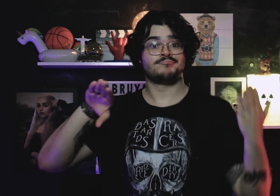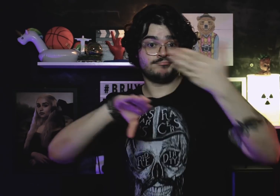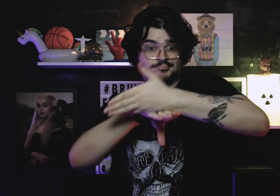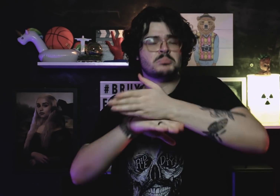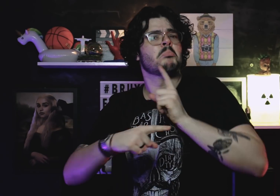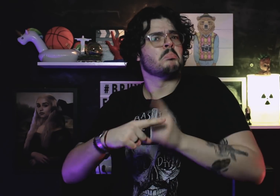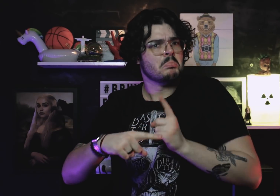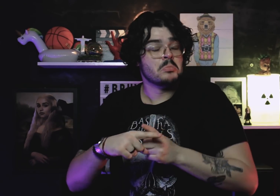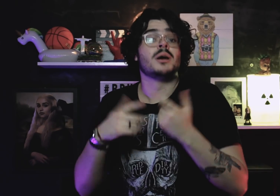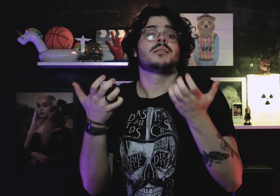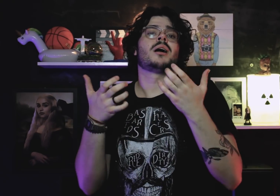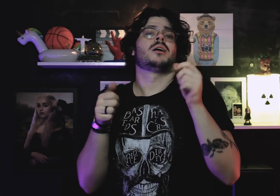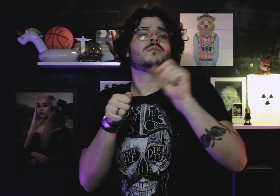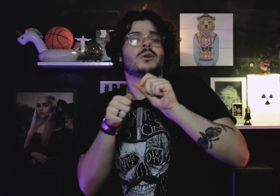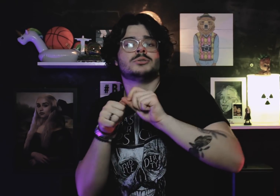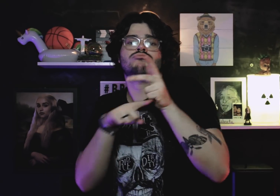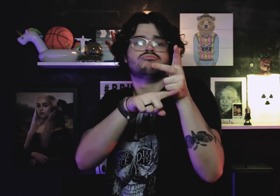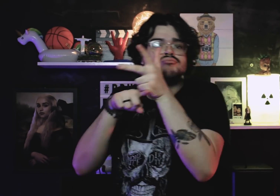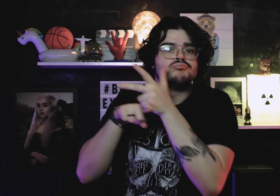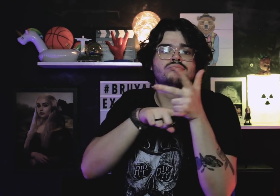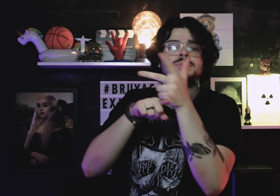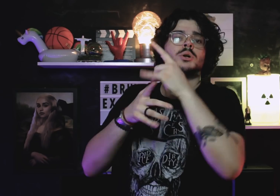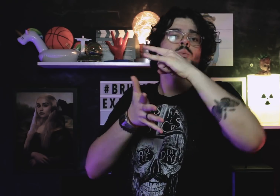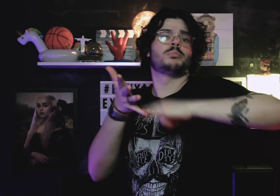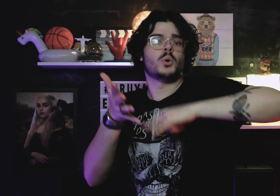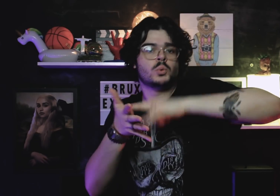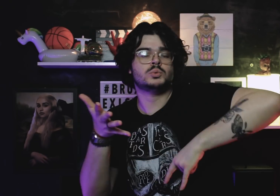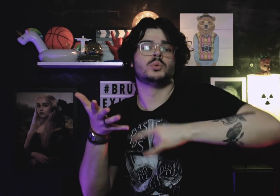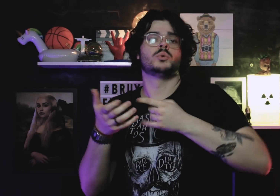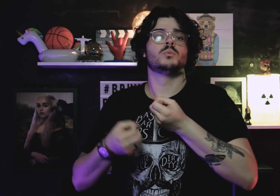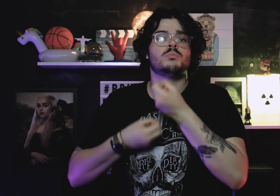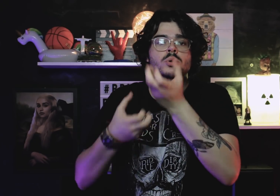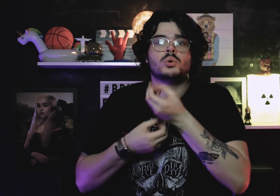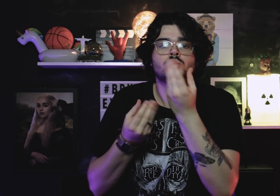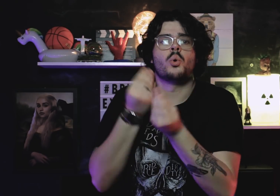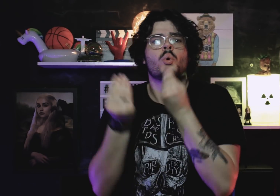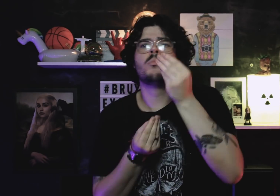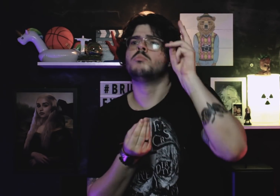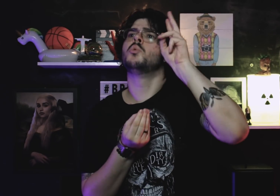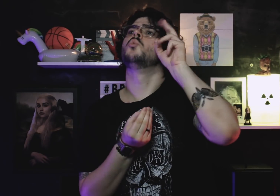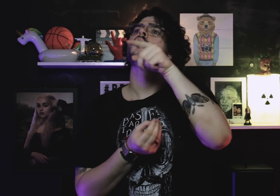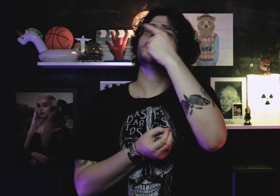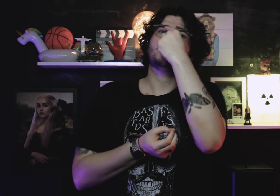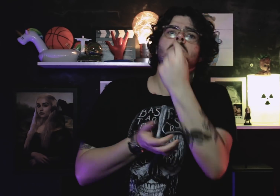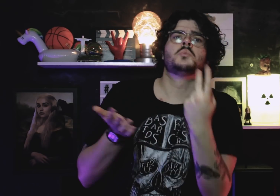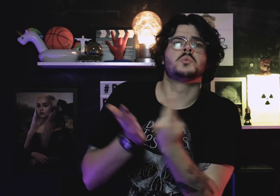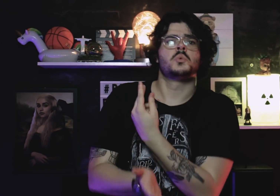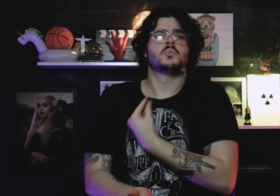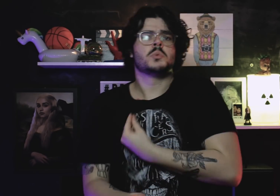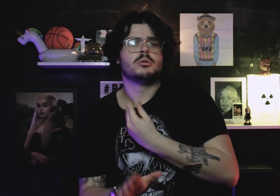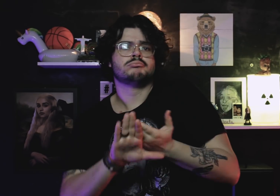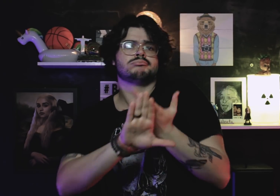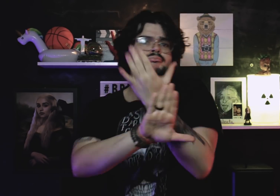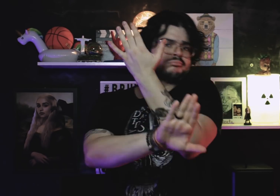They went there to make a documentary film about the story of a witch who lived there.